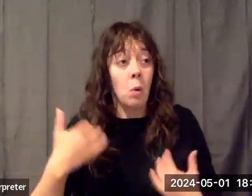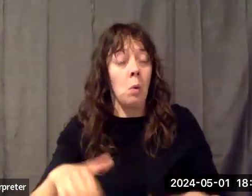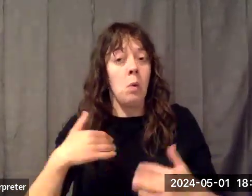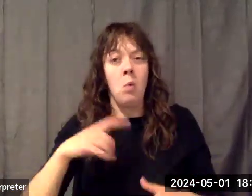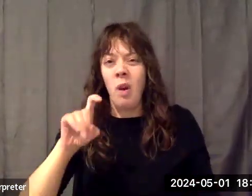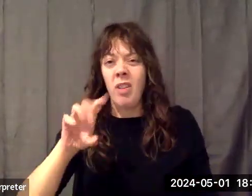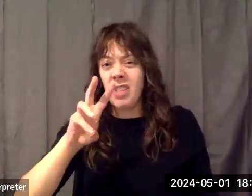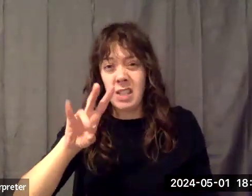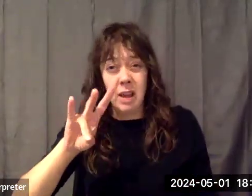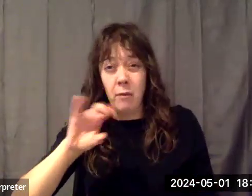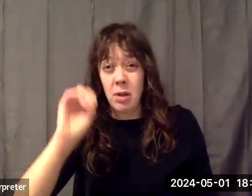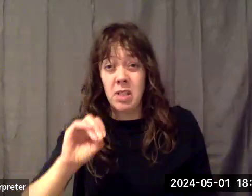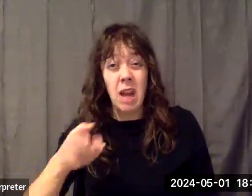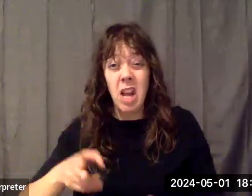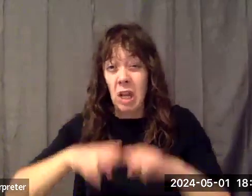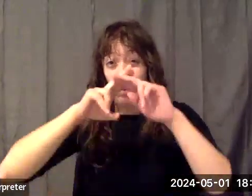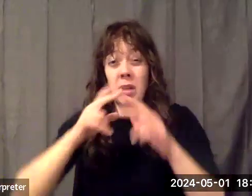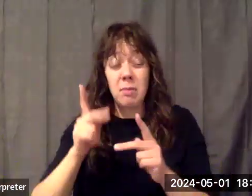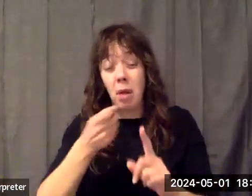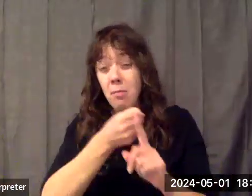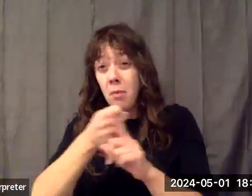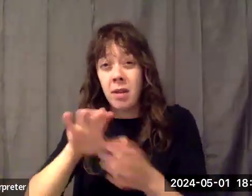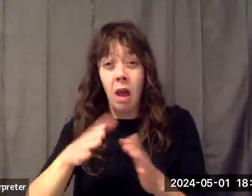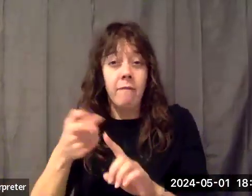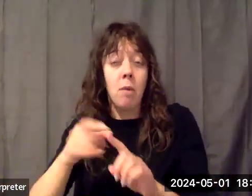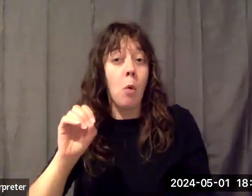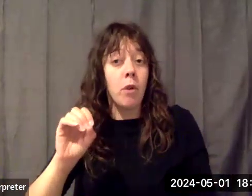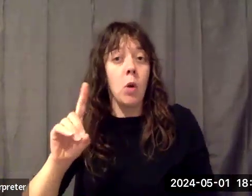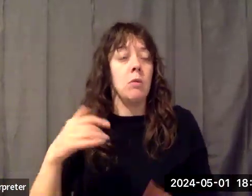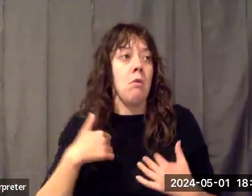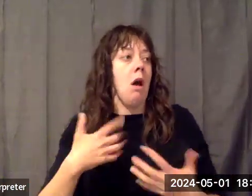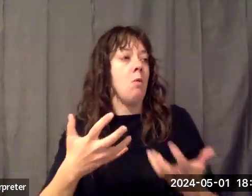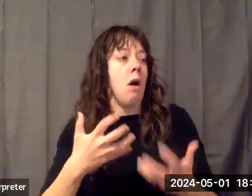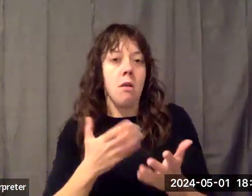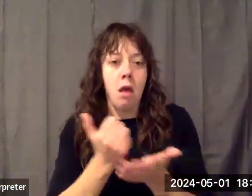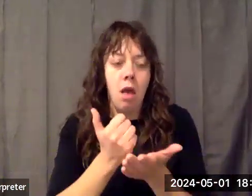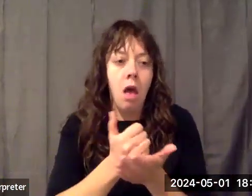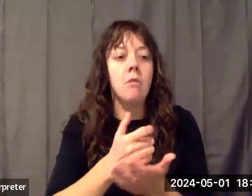It's a passion of mine to like, you know, help indigenous people. So, but I think I'm gonna have to stay with California.